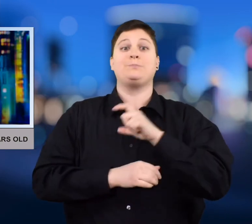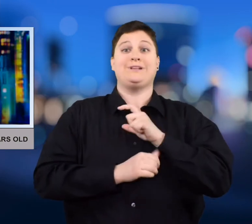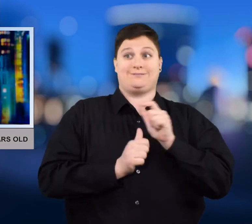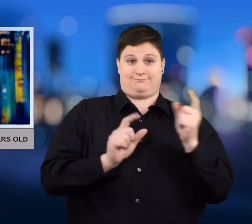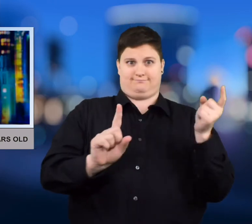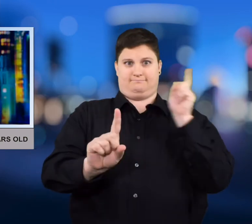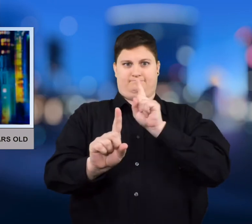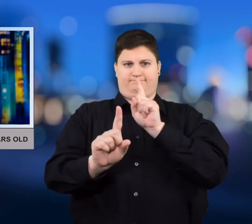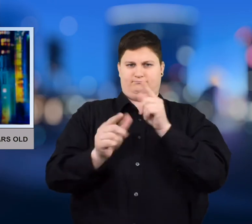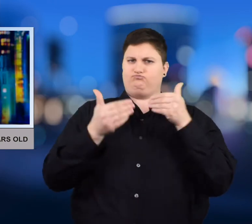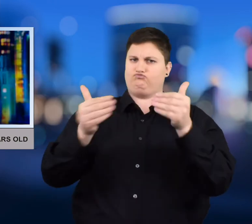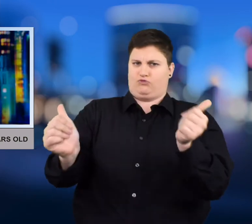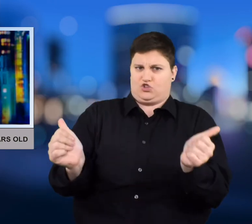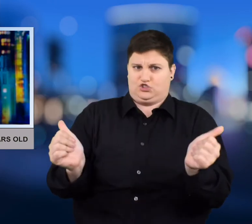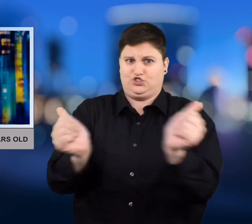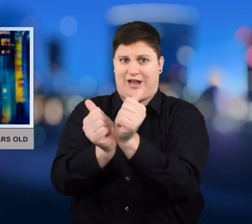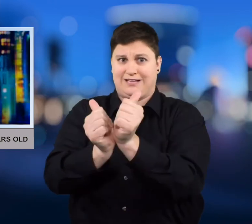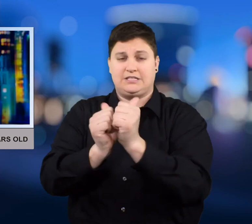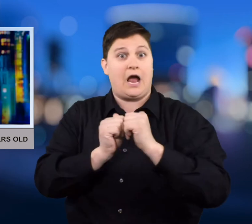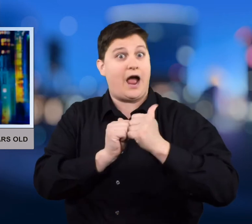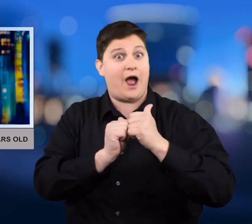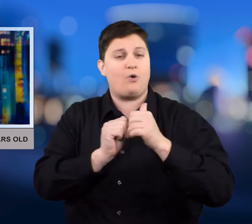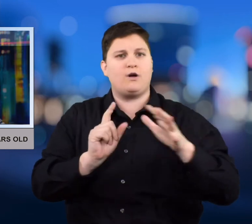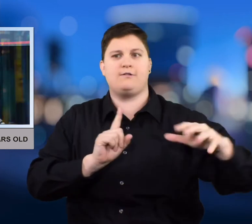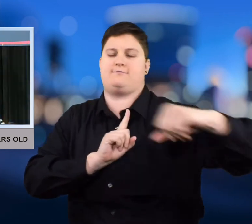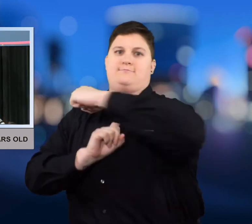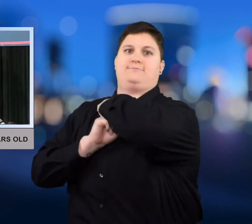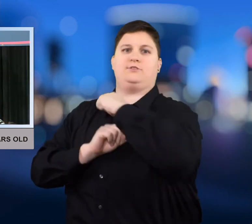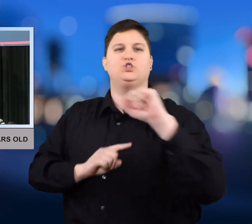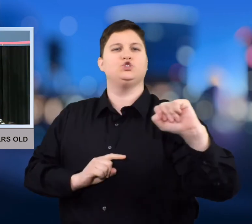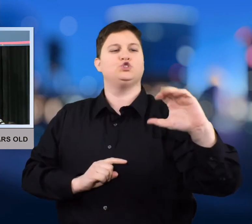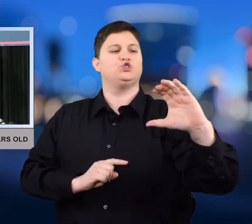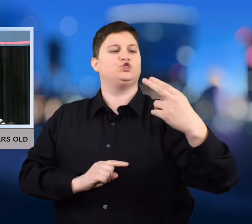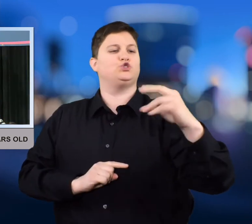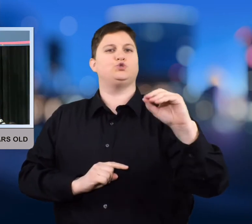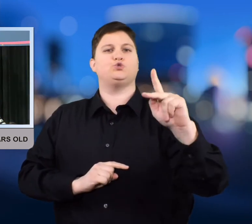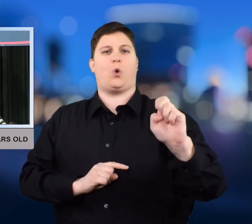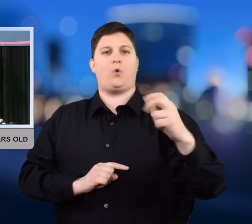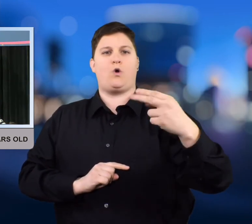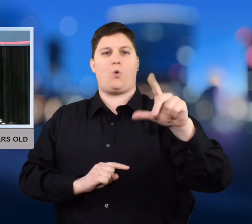Video of the incident showed police tackling him from behind and taking him to the ground